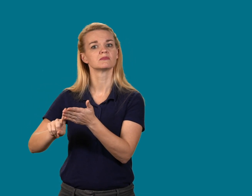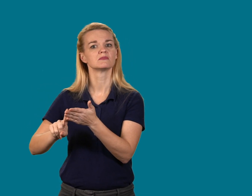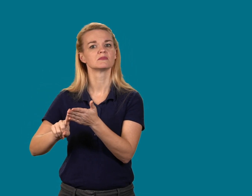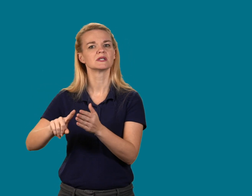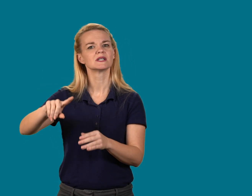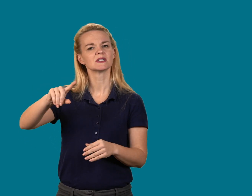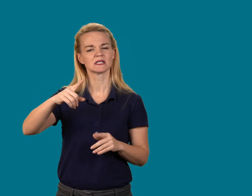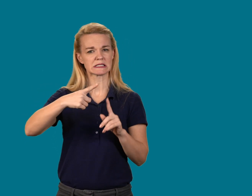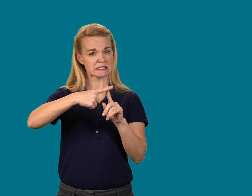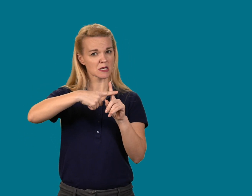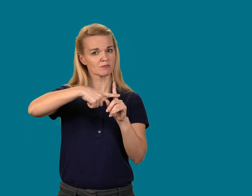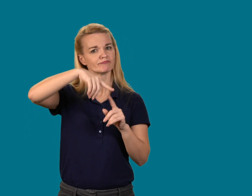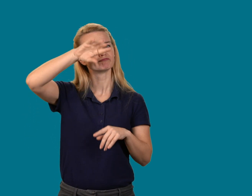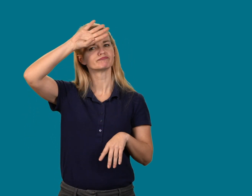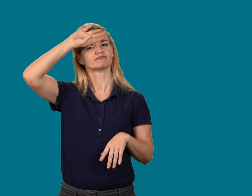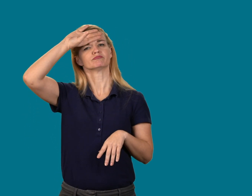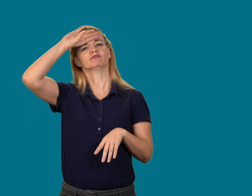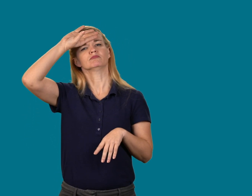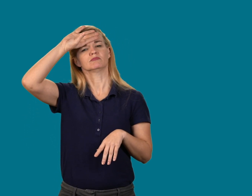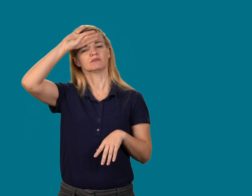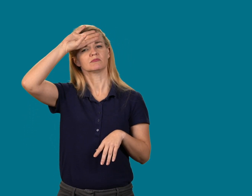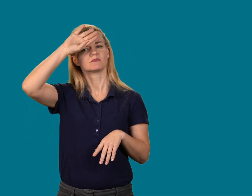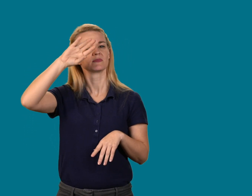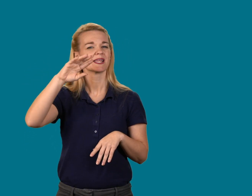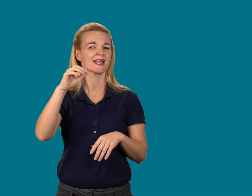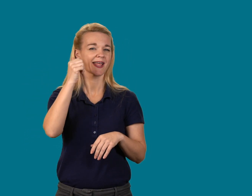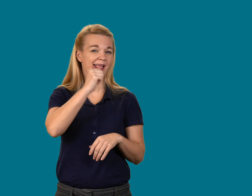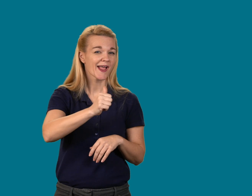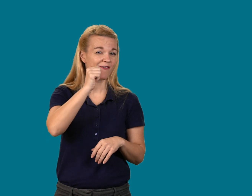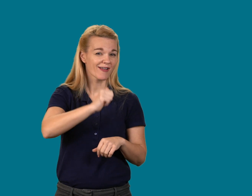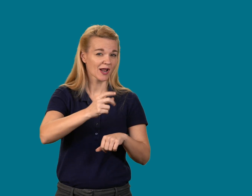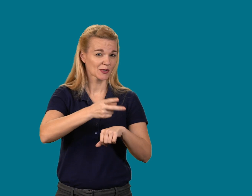Check your temperature twice a day